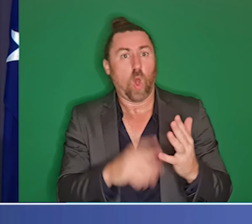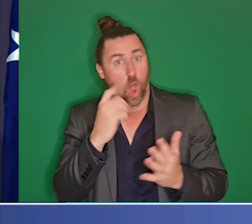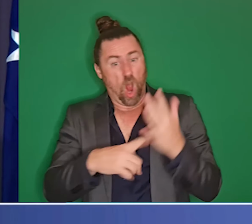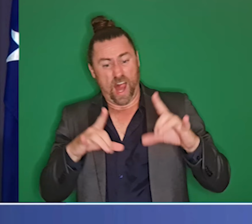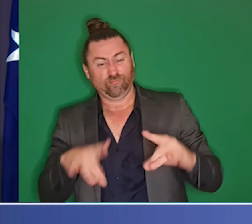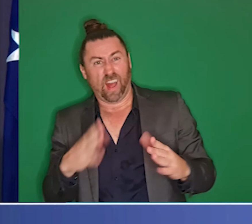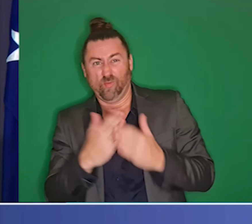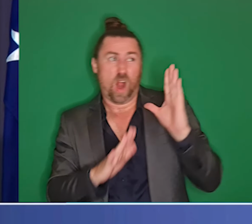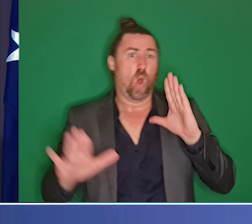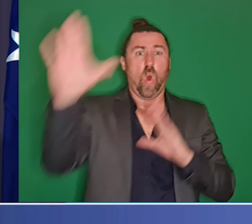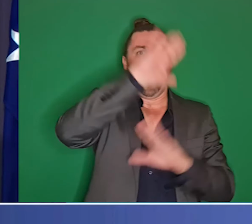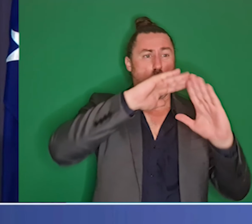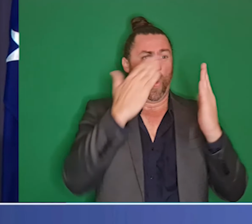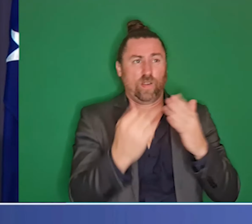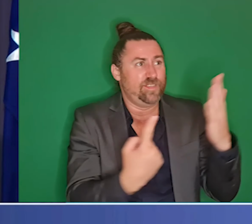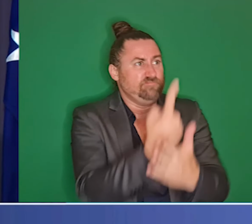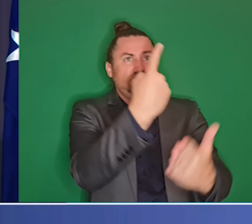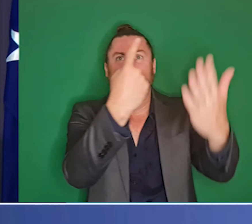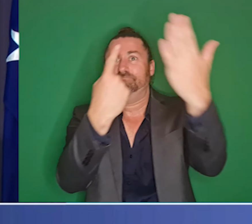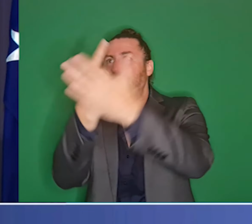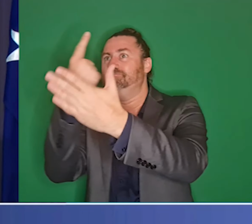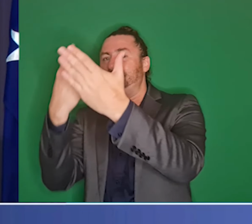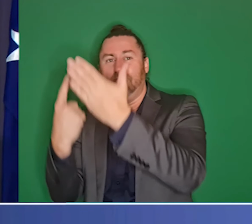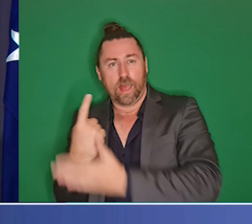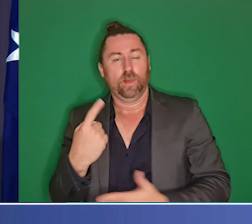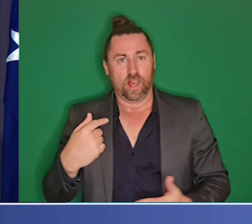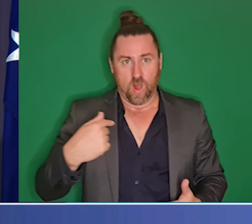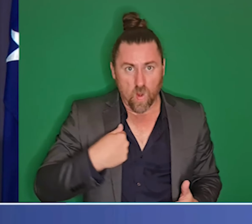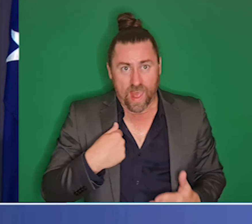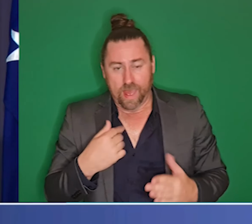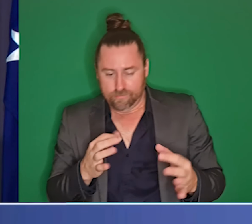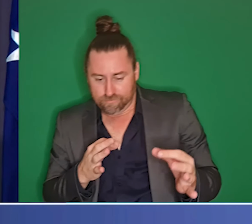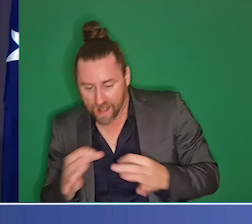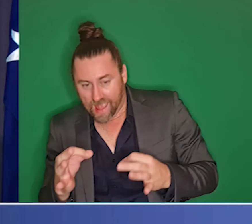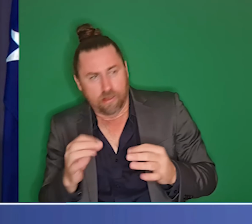and we are making same plans as many other parts of the world have done.